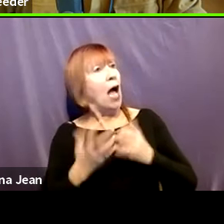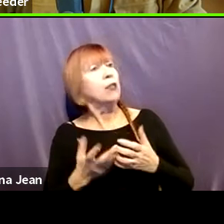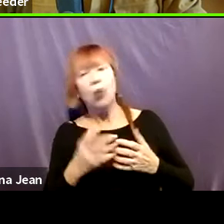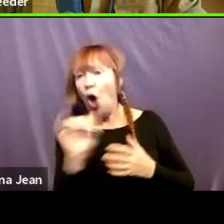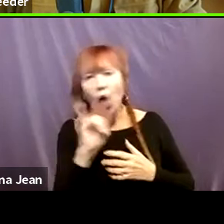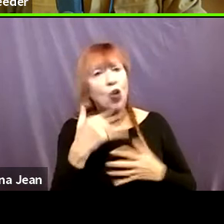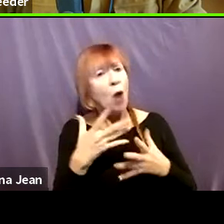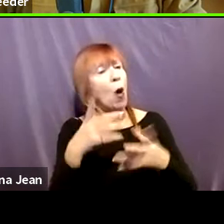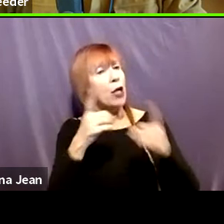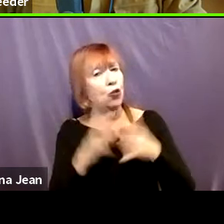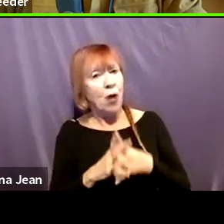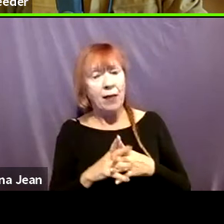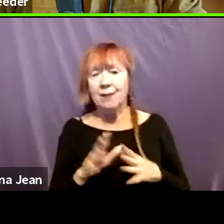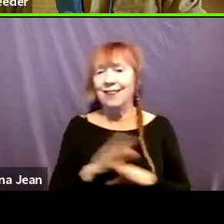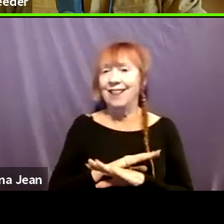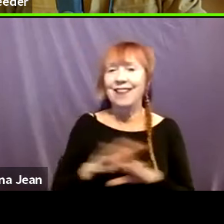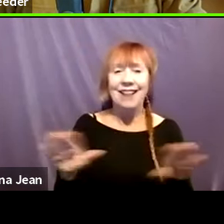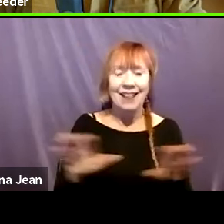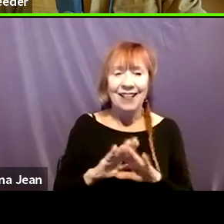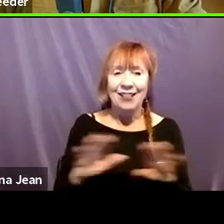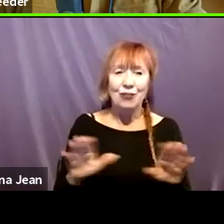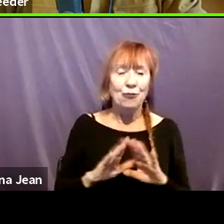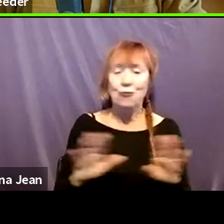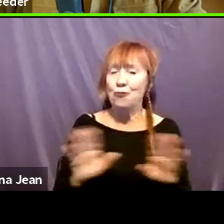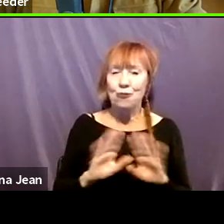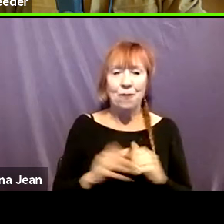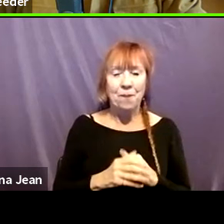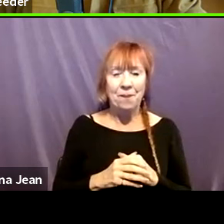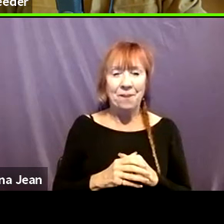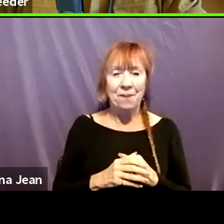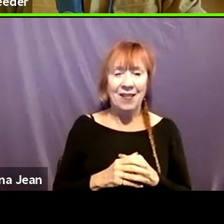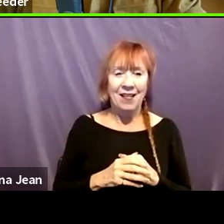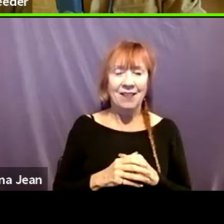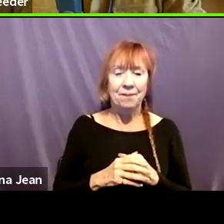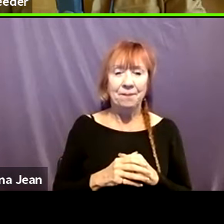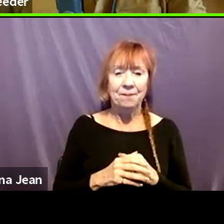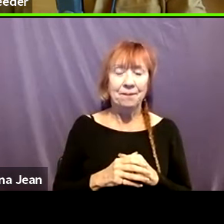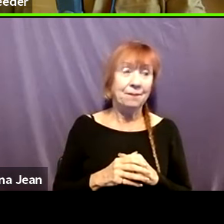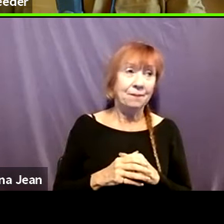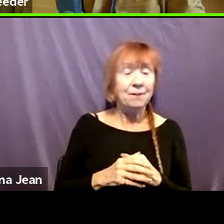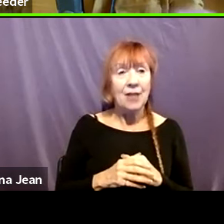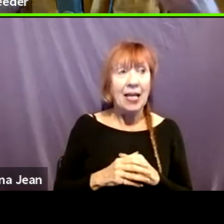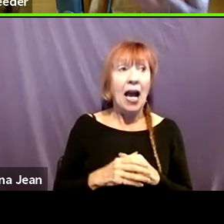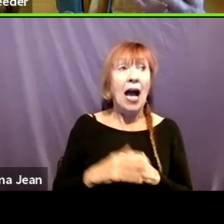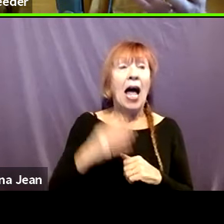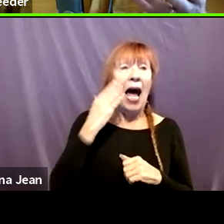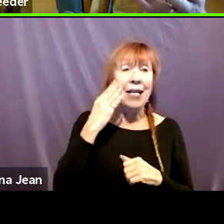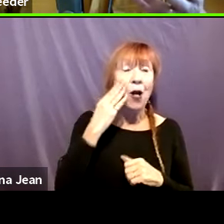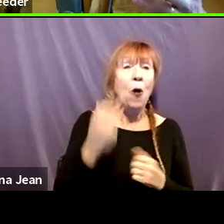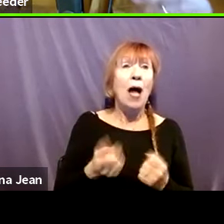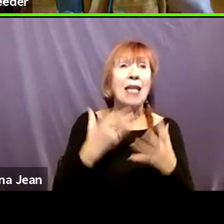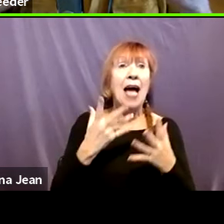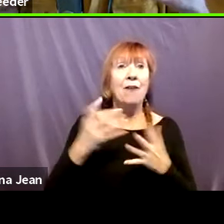Yeah, I personally know a lot of like, well, actors that are picking up writing, 'cause it's like,